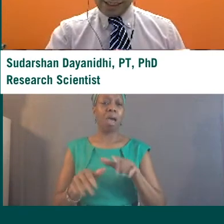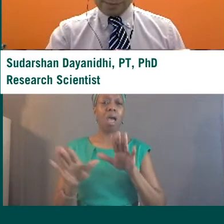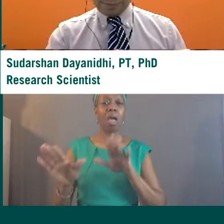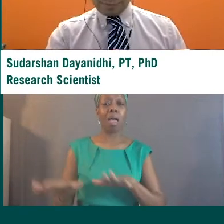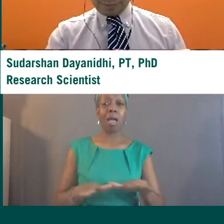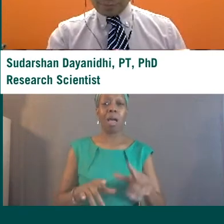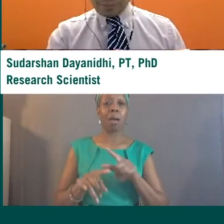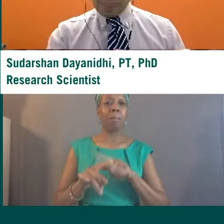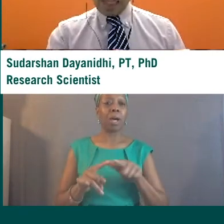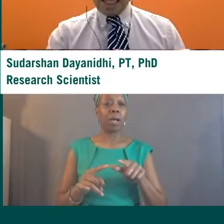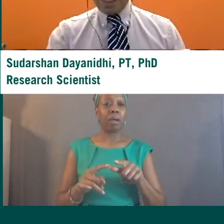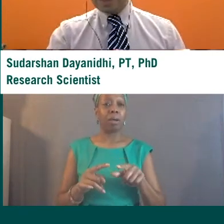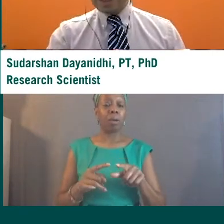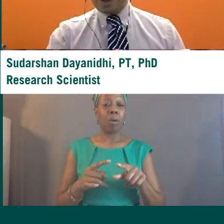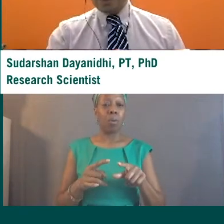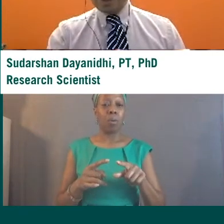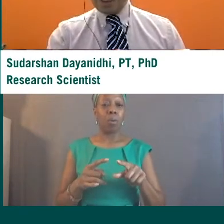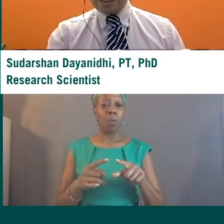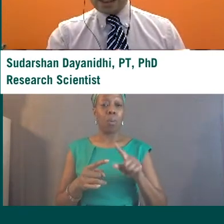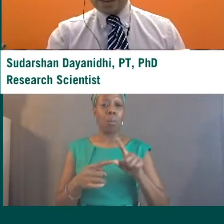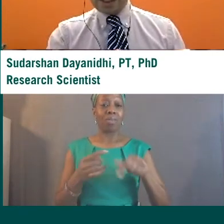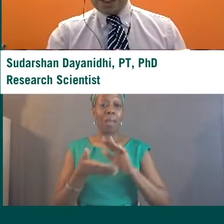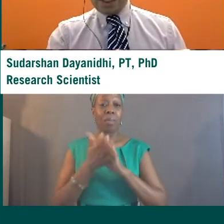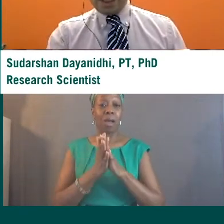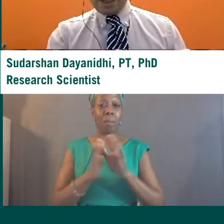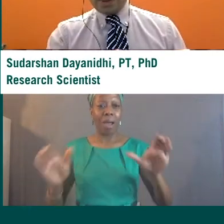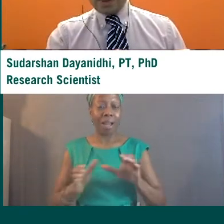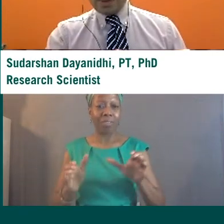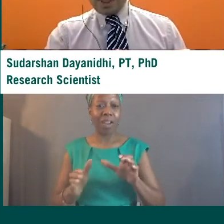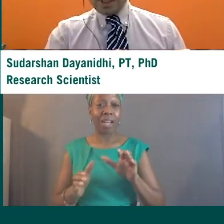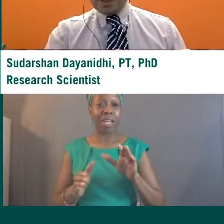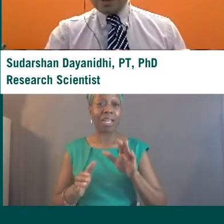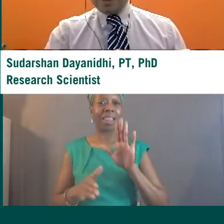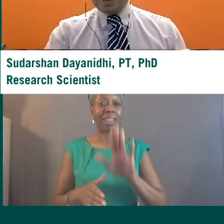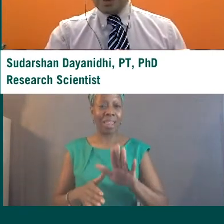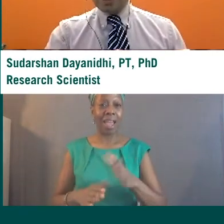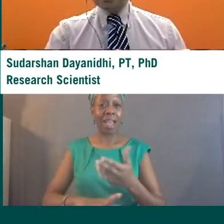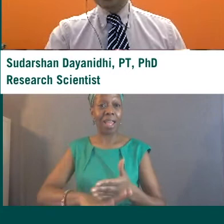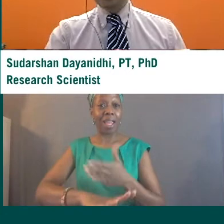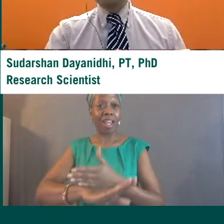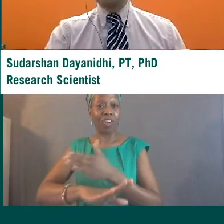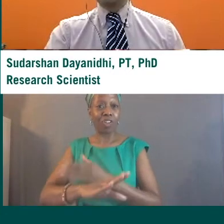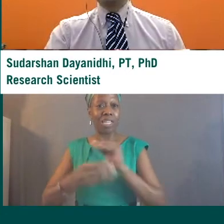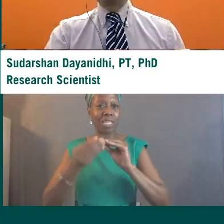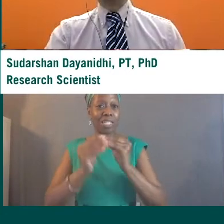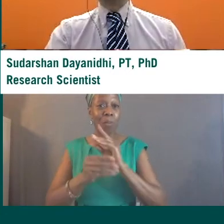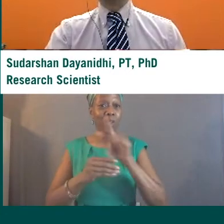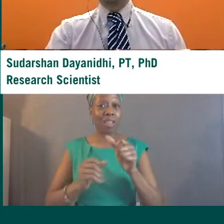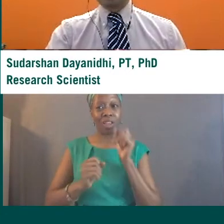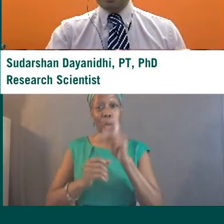and hence, he called them satellite cells. Now, to understand how the cells work,